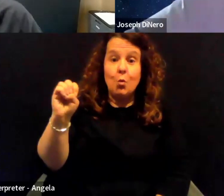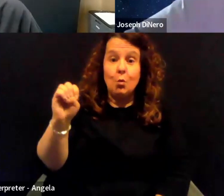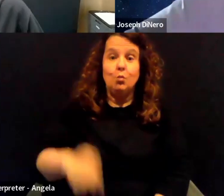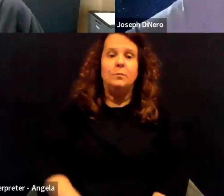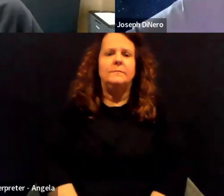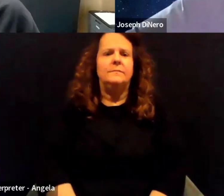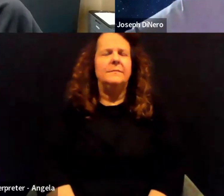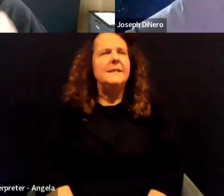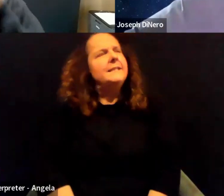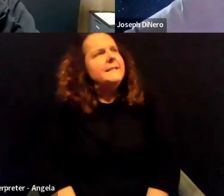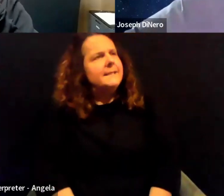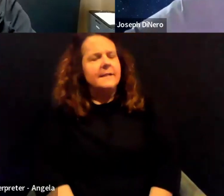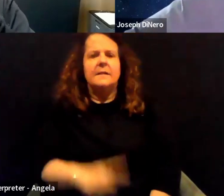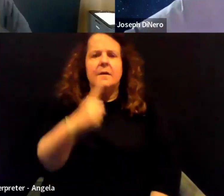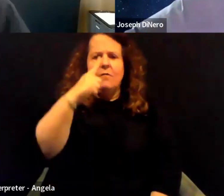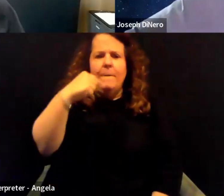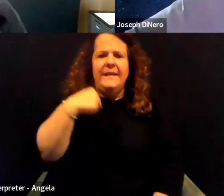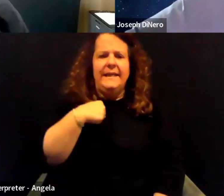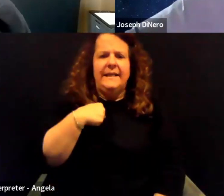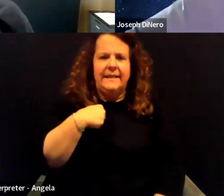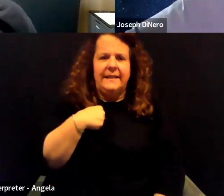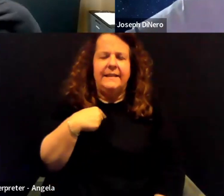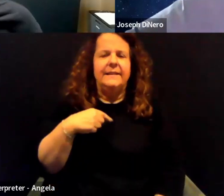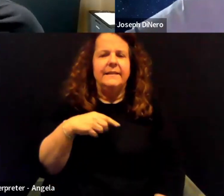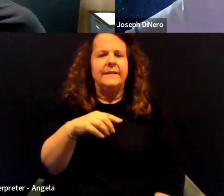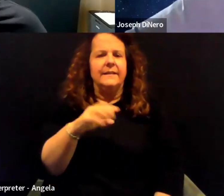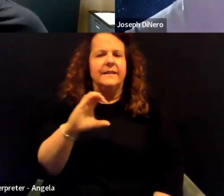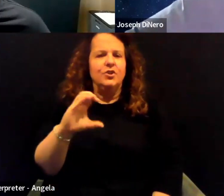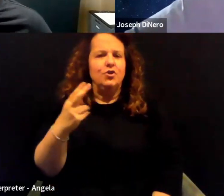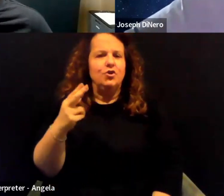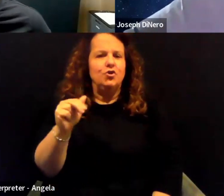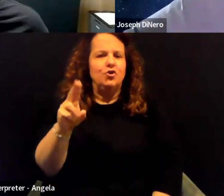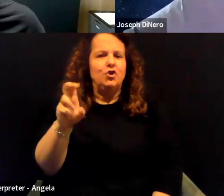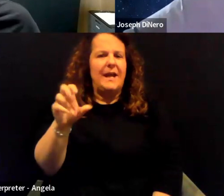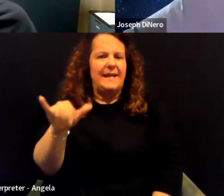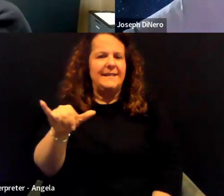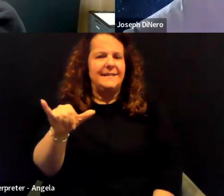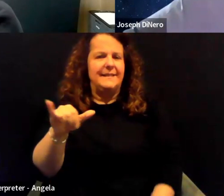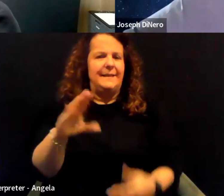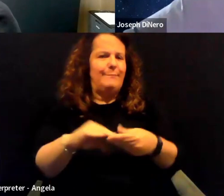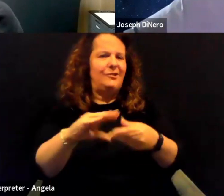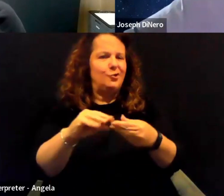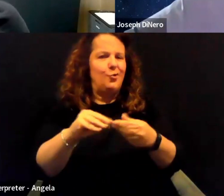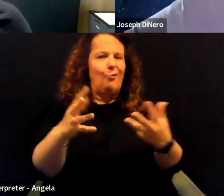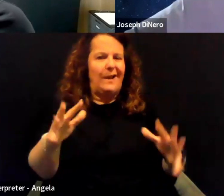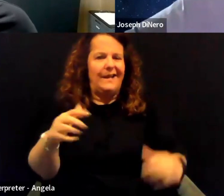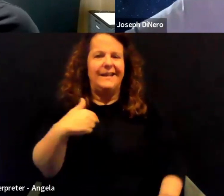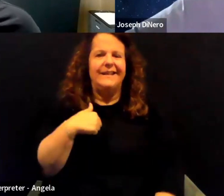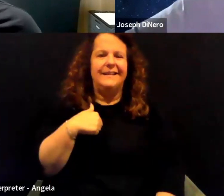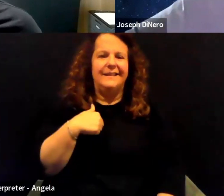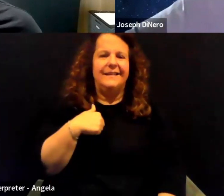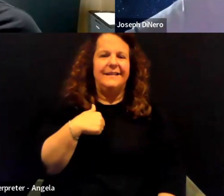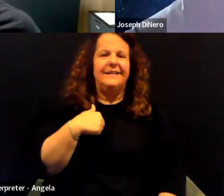For me, I think Chancey really touched on the 2 things that I was going to talk about was biases and accessibility, but,